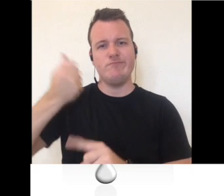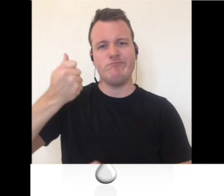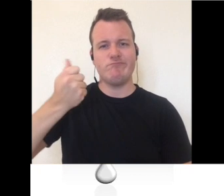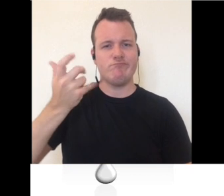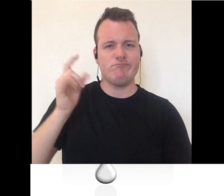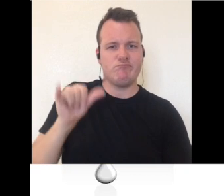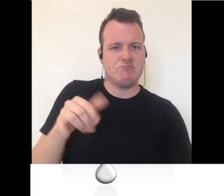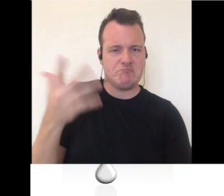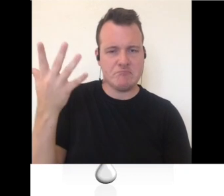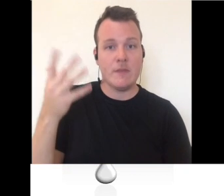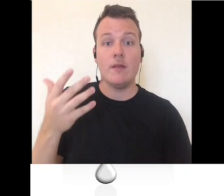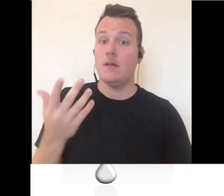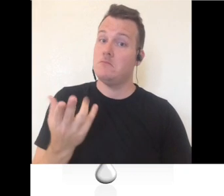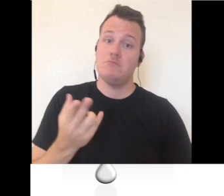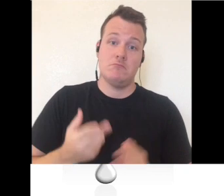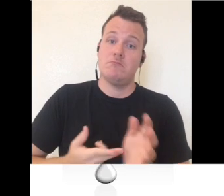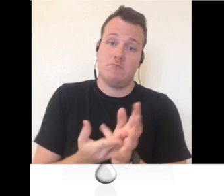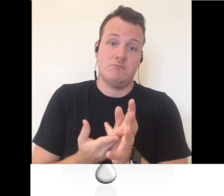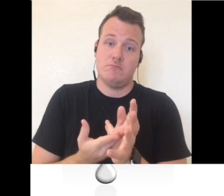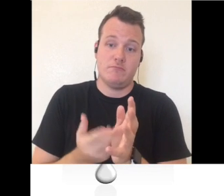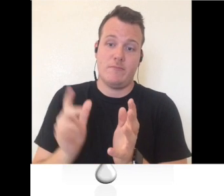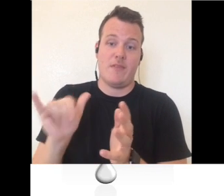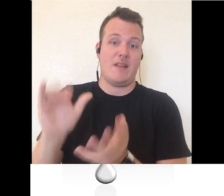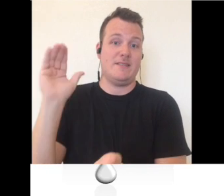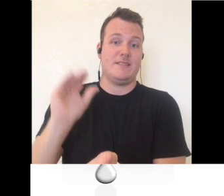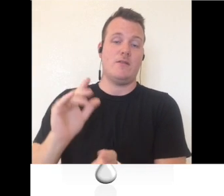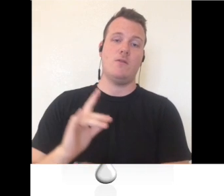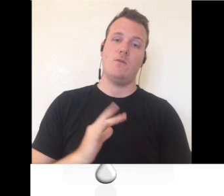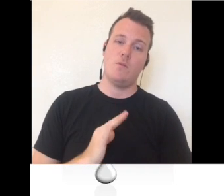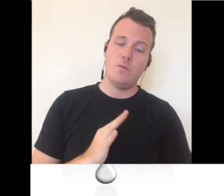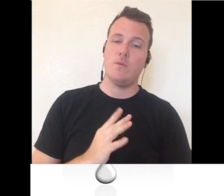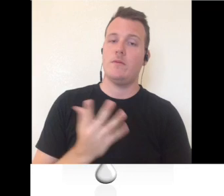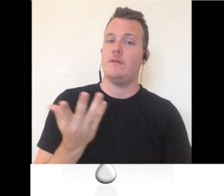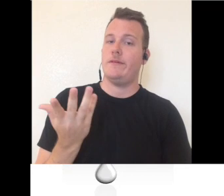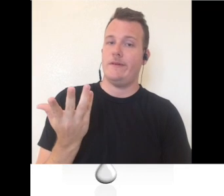for a three-month subscription, or something like that, but whatever it is